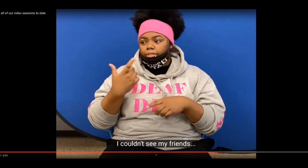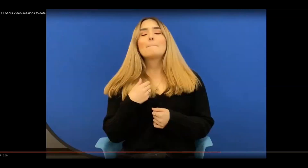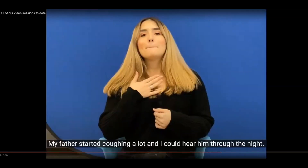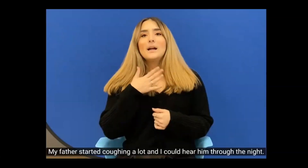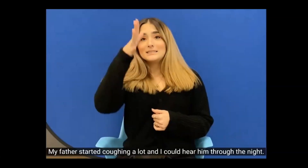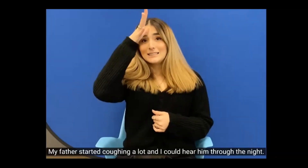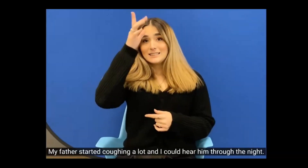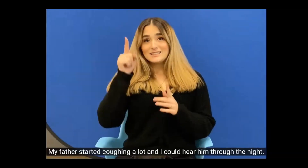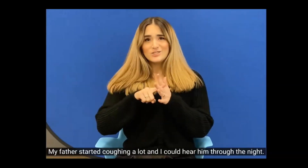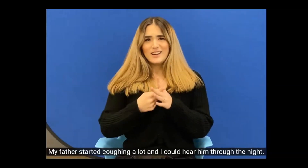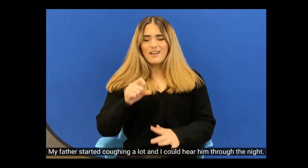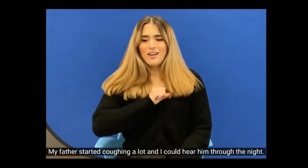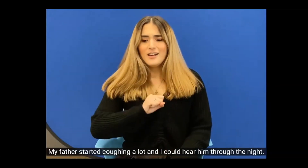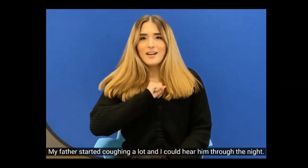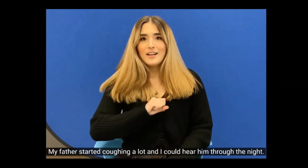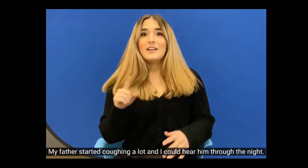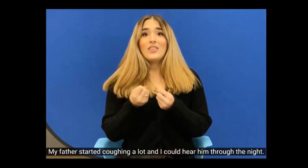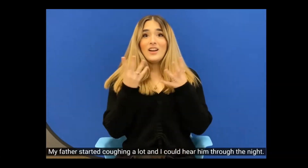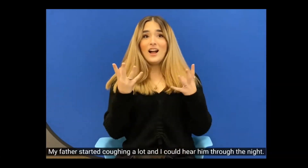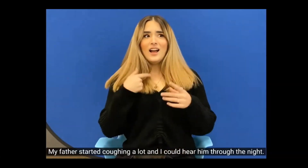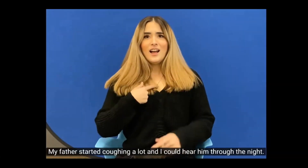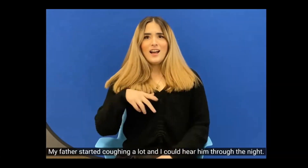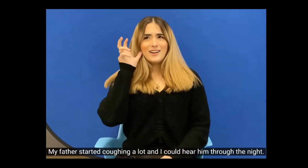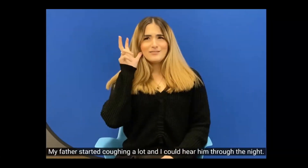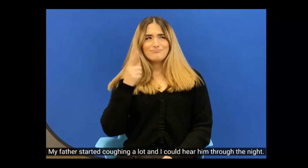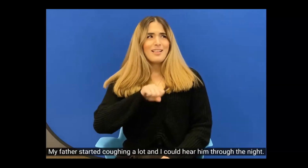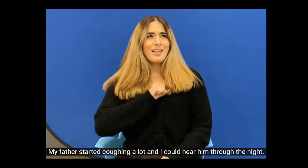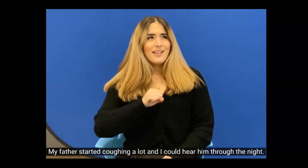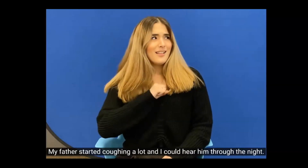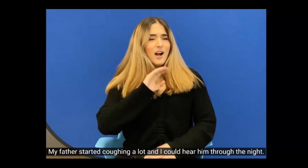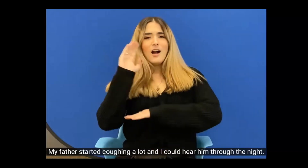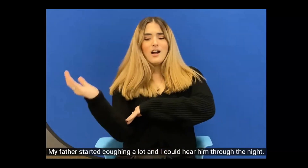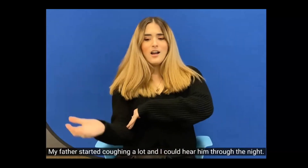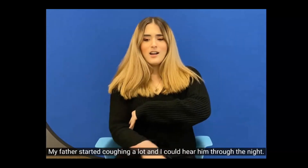My father started coughing a lot and I could hear him through the night.